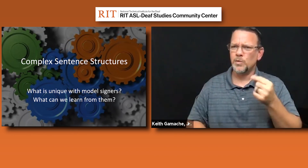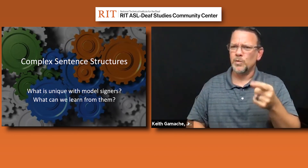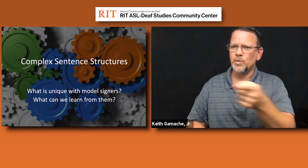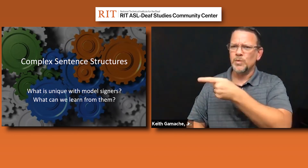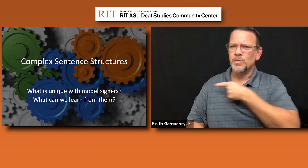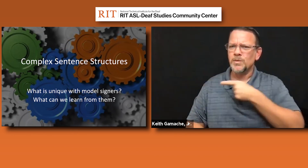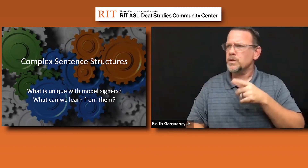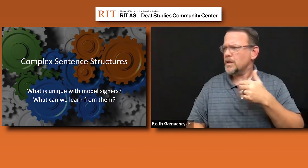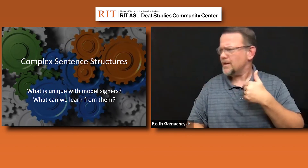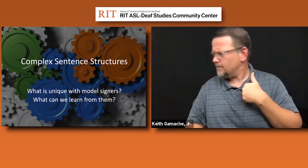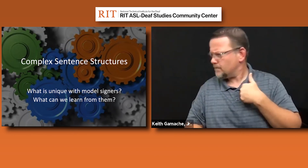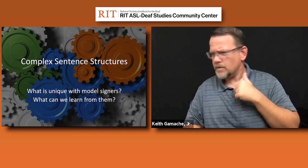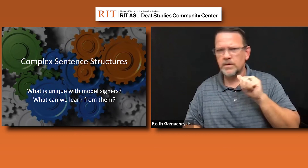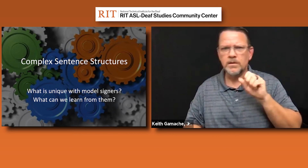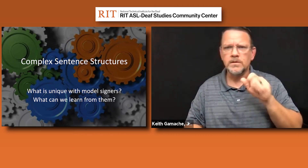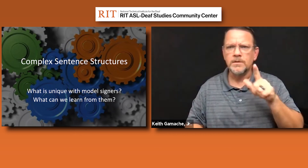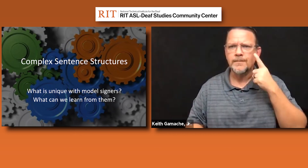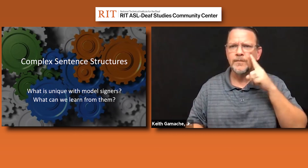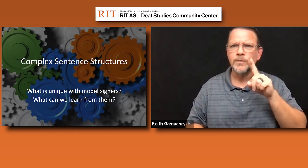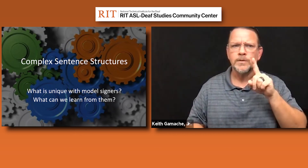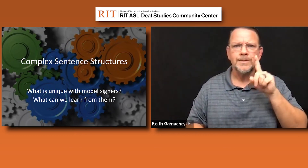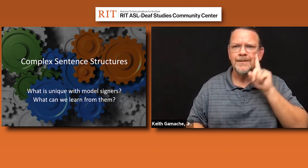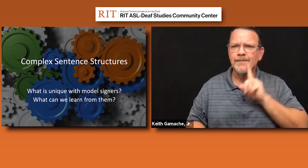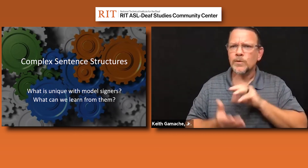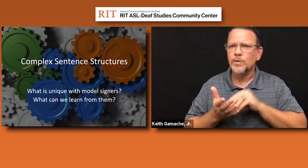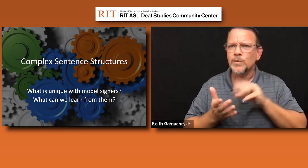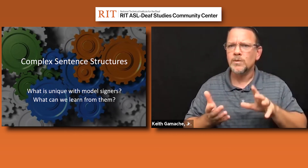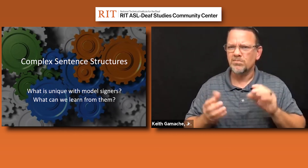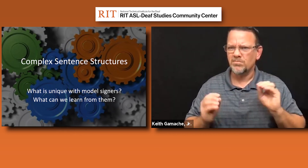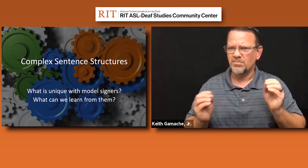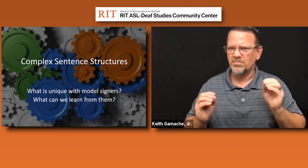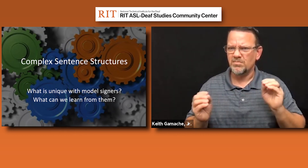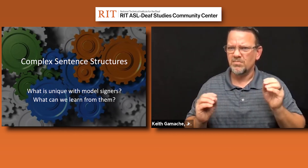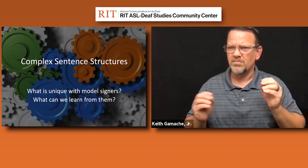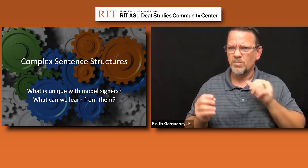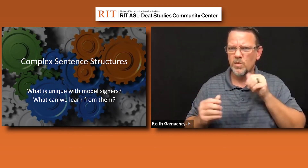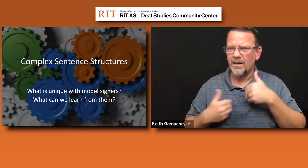Some might sign, some might not at all. And so who are their ASL models?